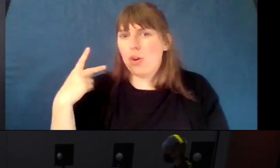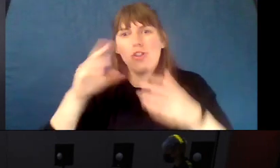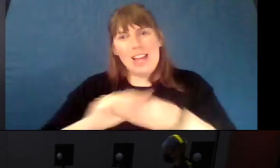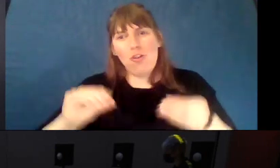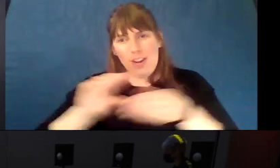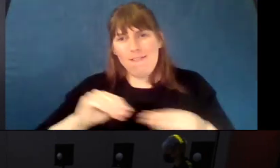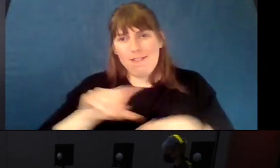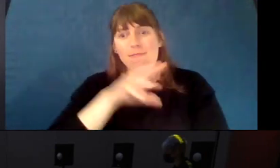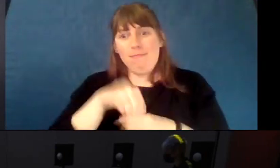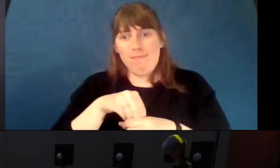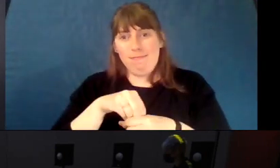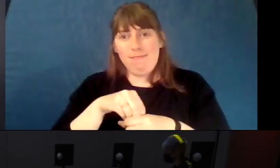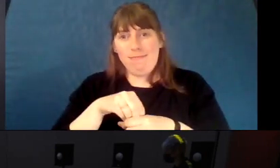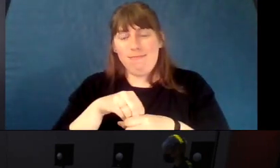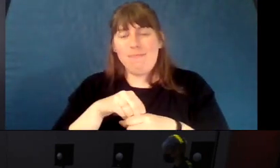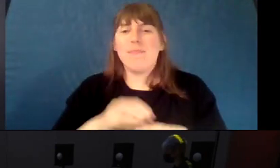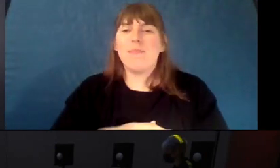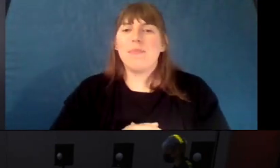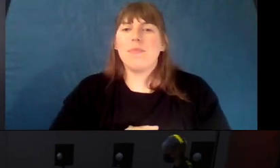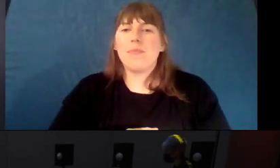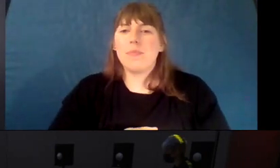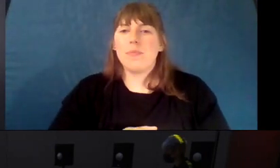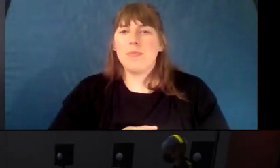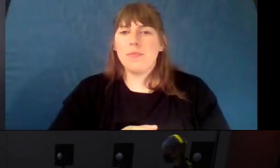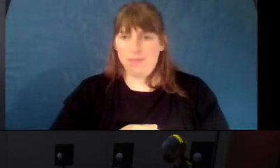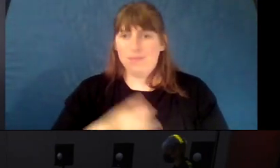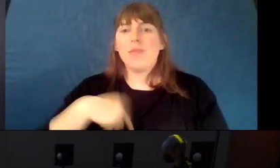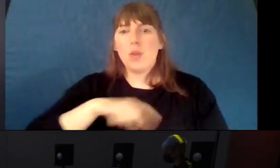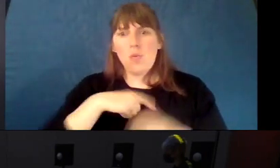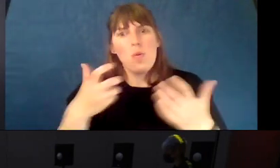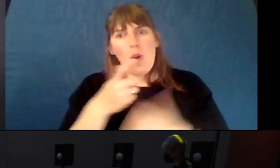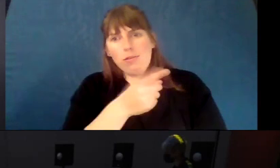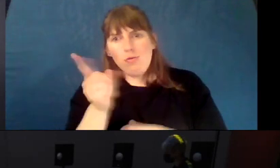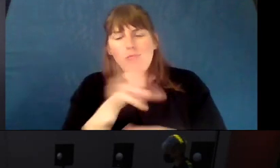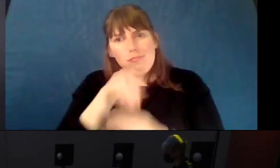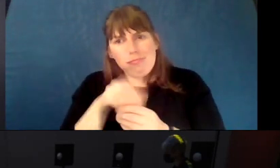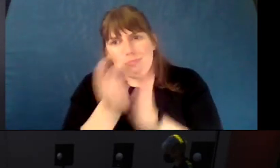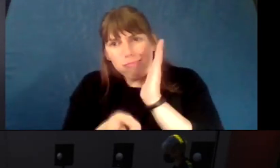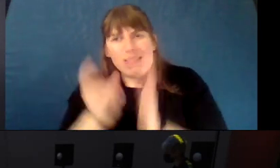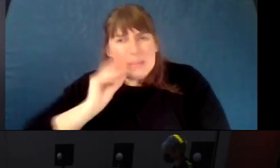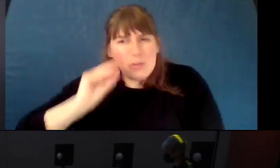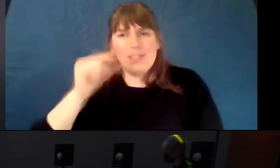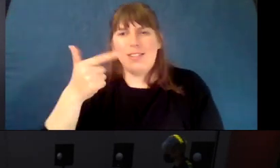two-channel film and kind of get to know the world a little bit better through the film,